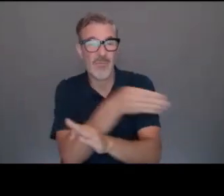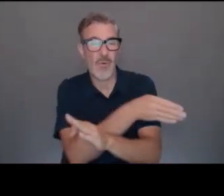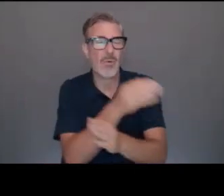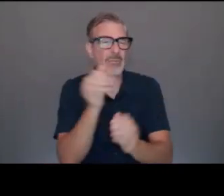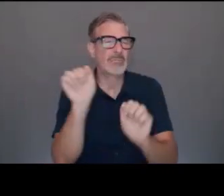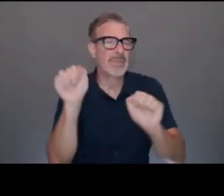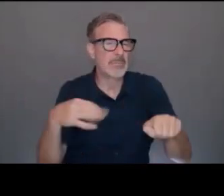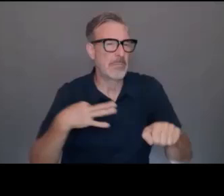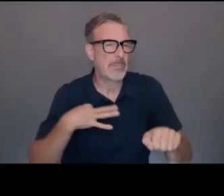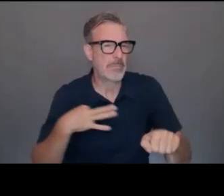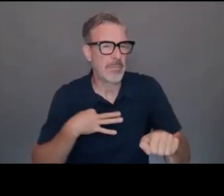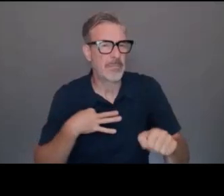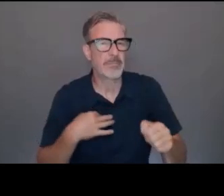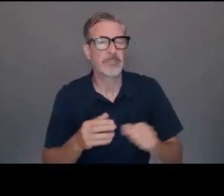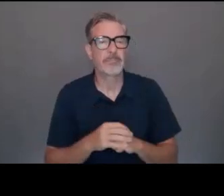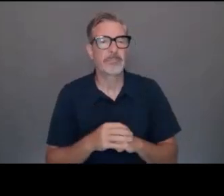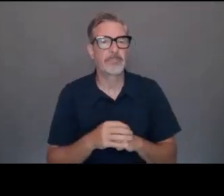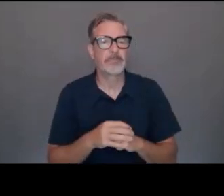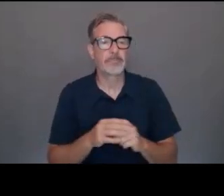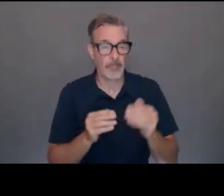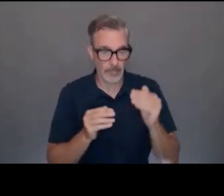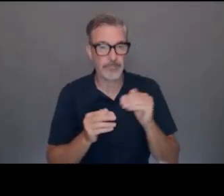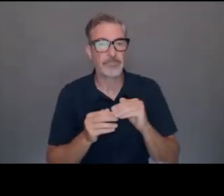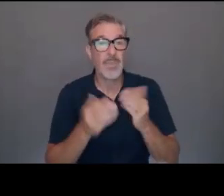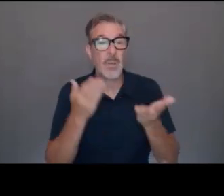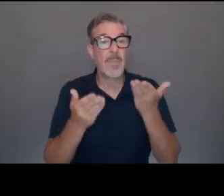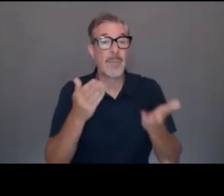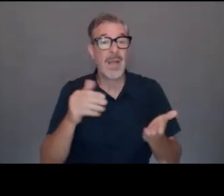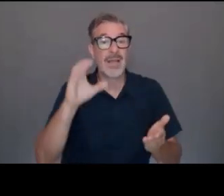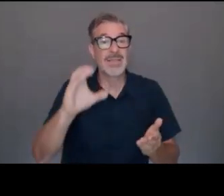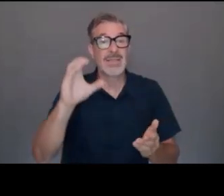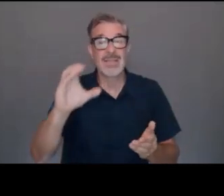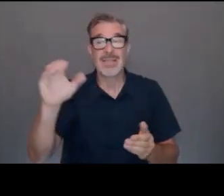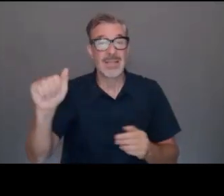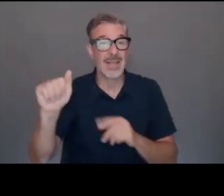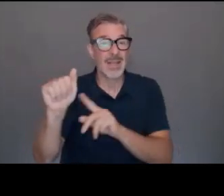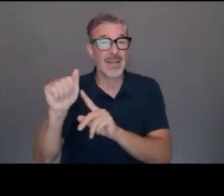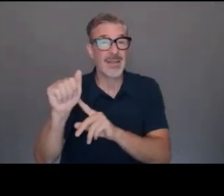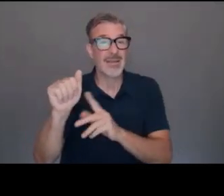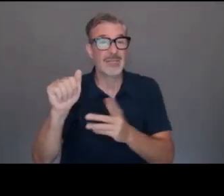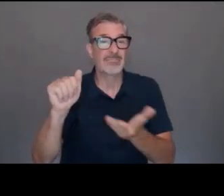funding under another Canada Council program, or those that are on the general